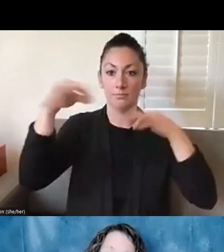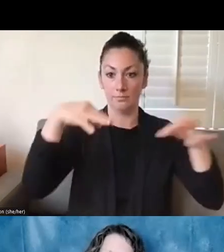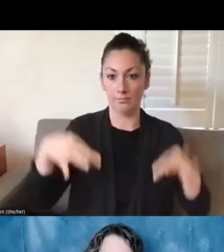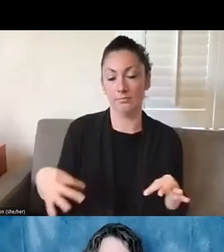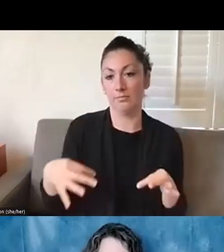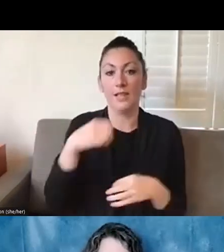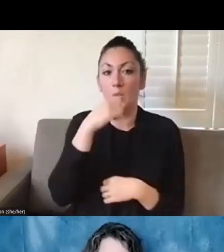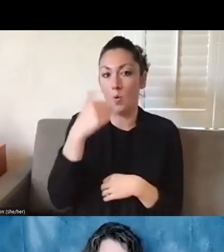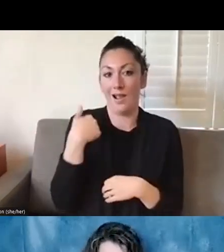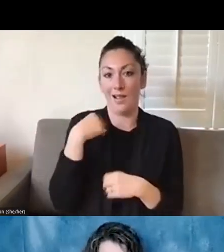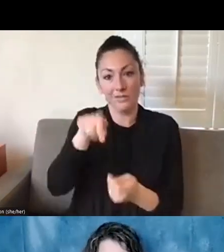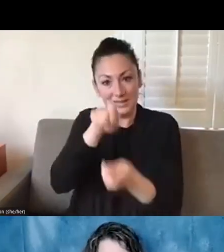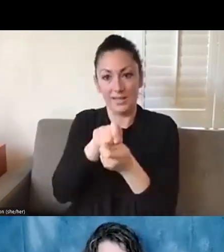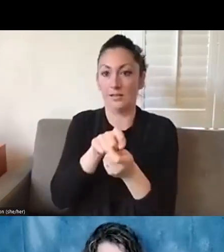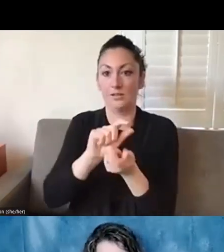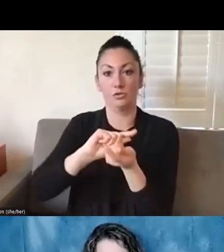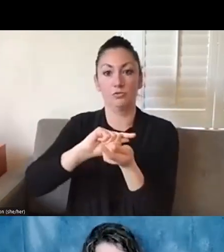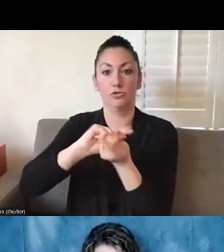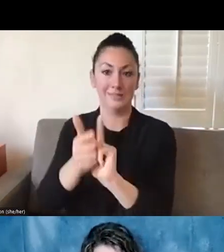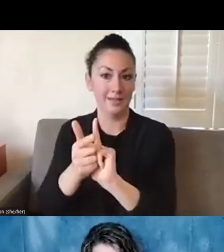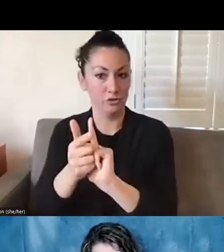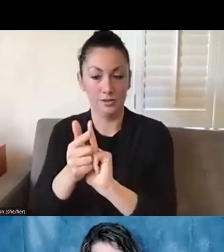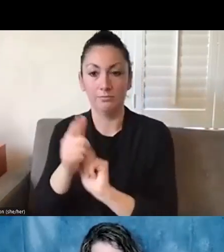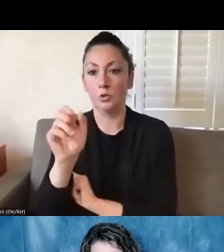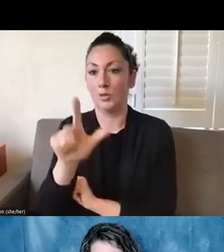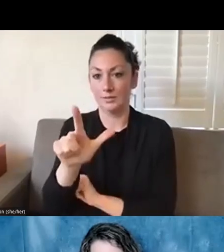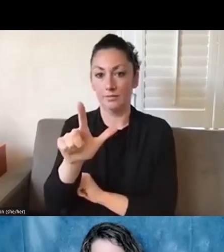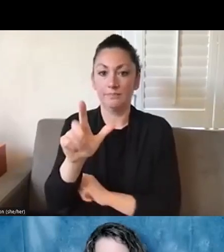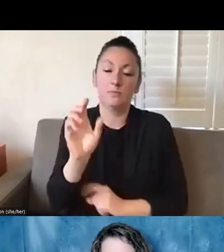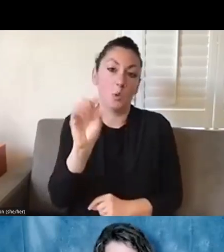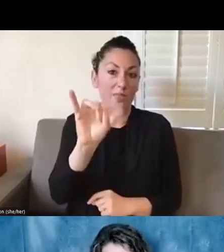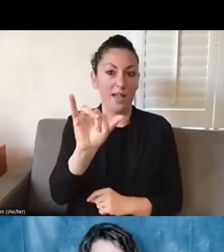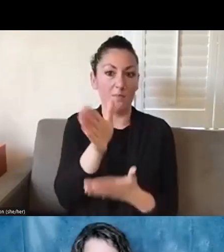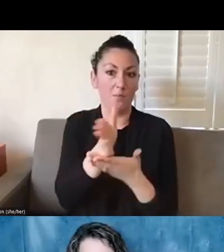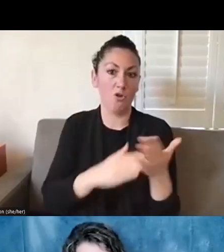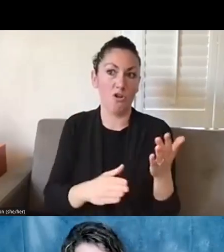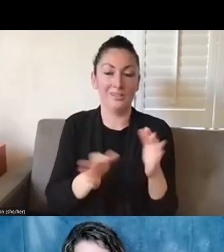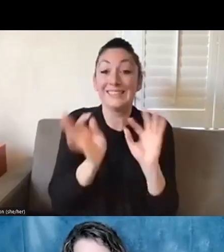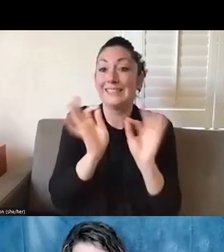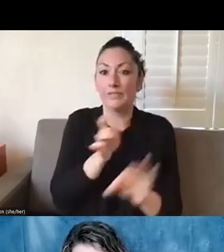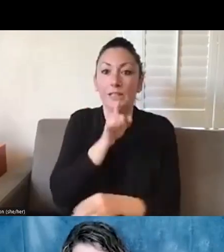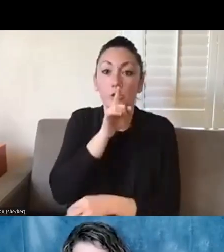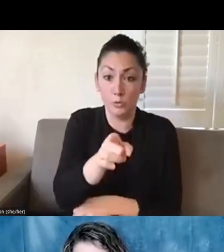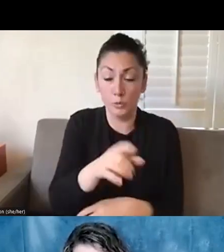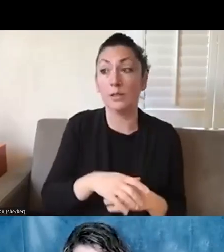to be described because there is not a sign for word translation.